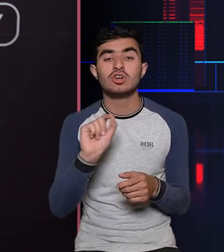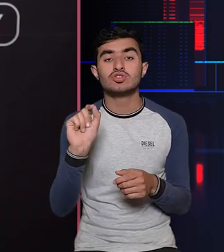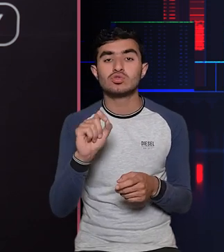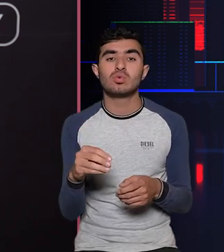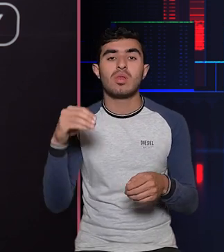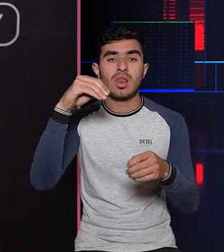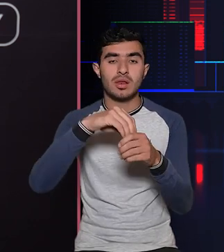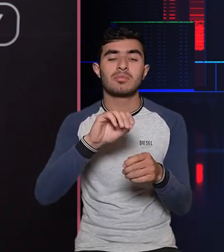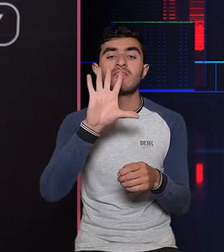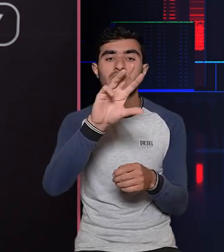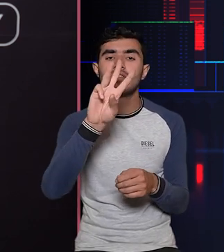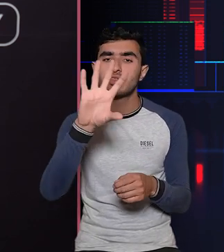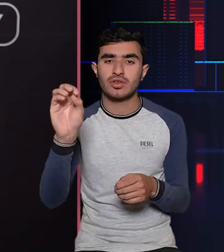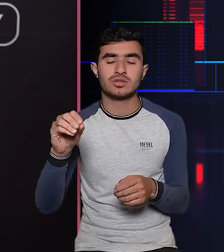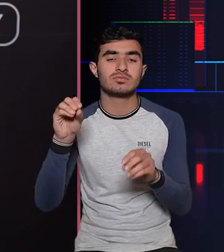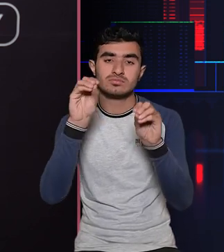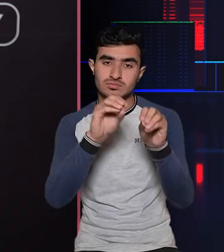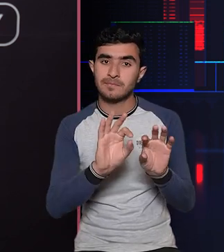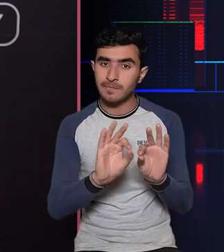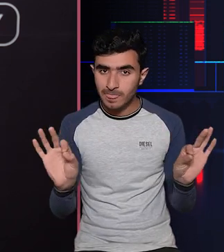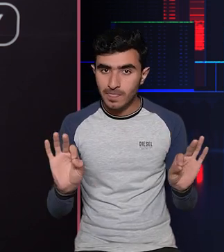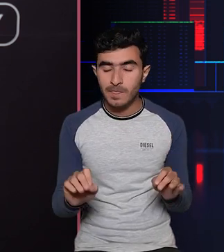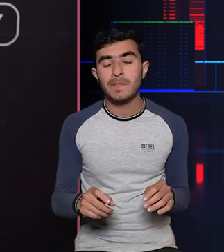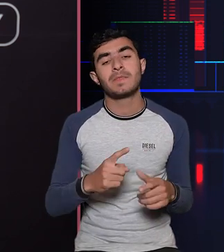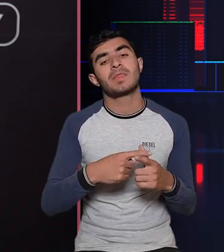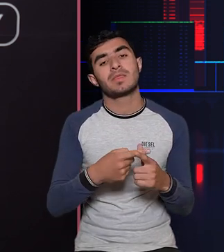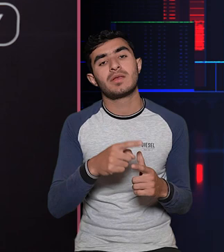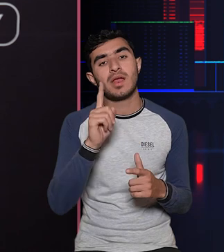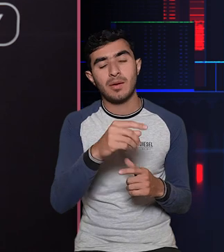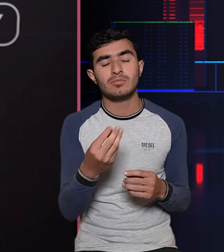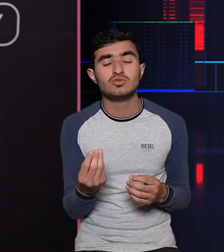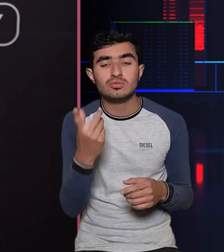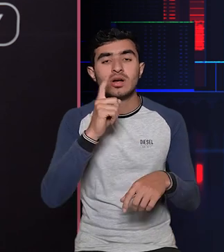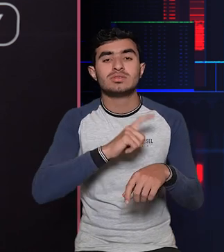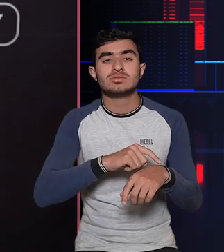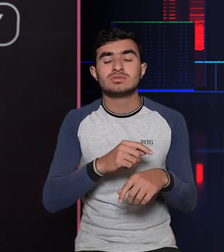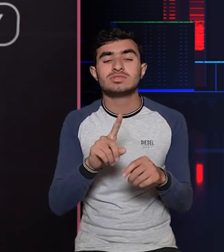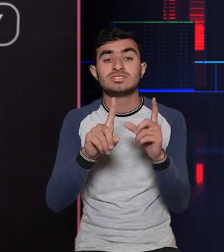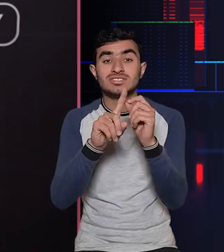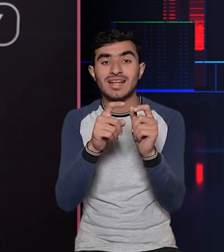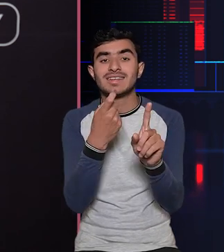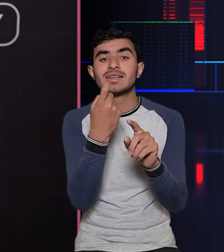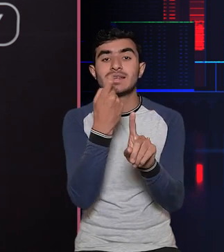I used to get up at 5 am for cross country and reached Aitchison College by 5:30 am and